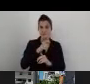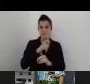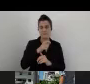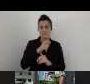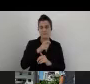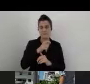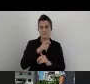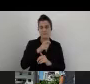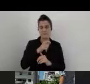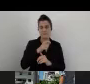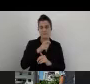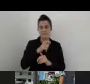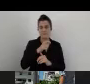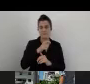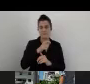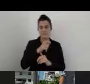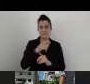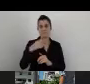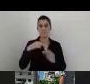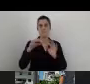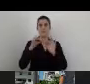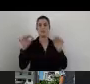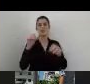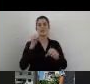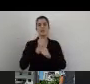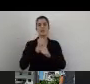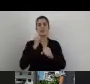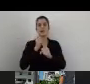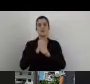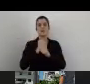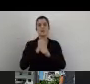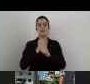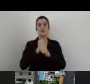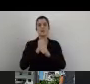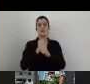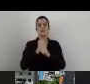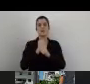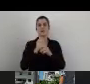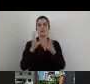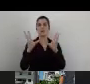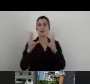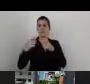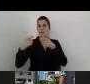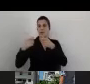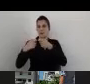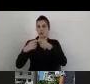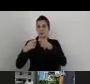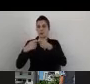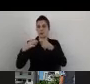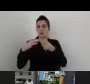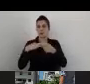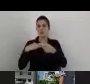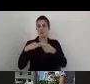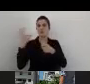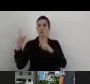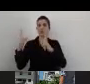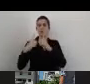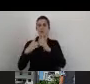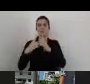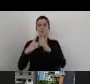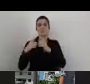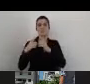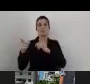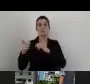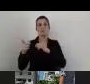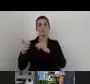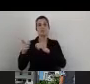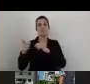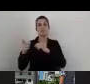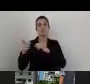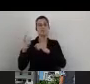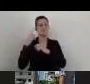I started to work with my accessibility partner, ,